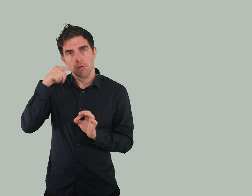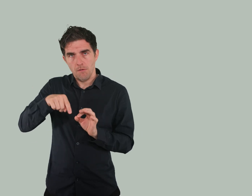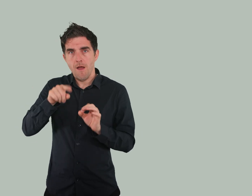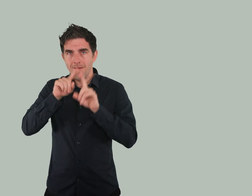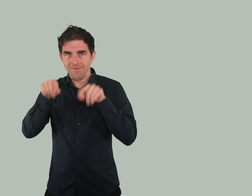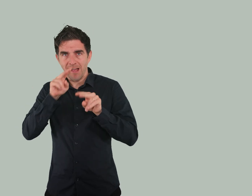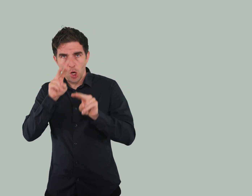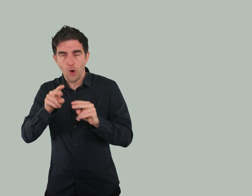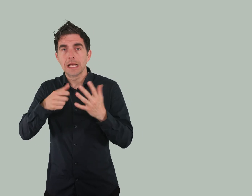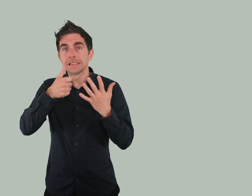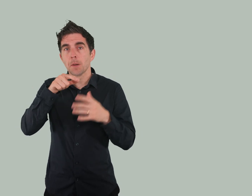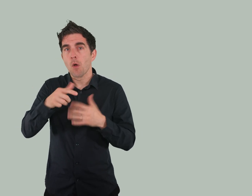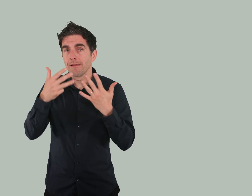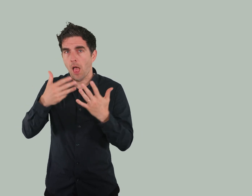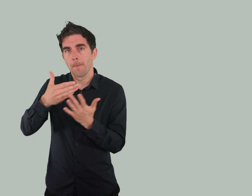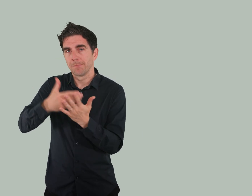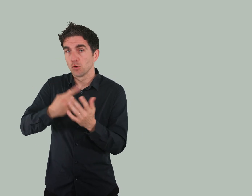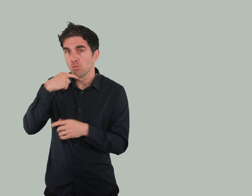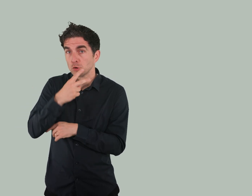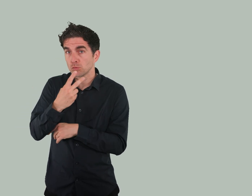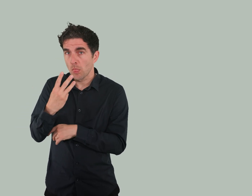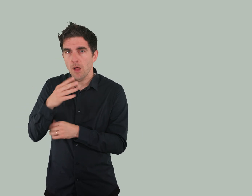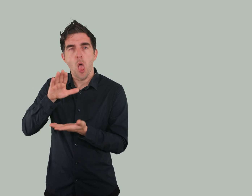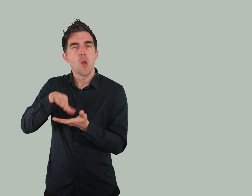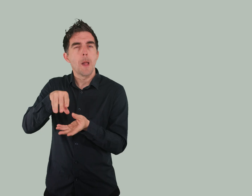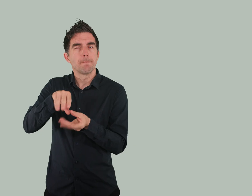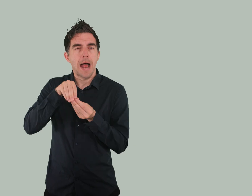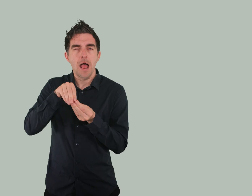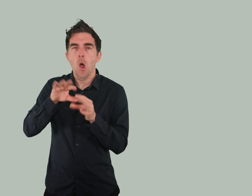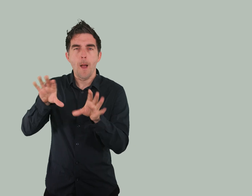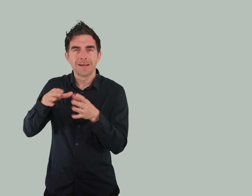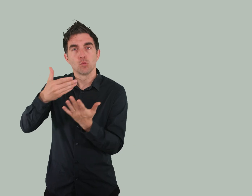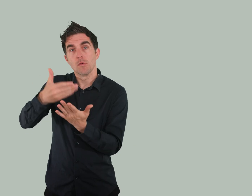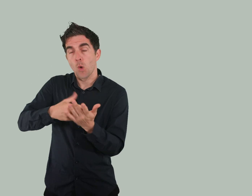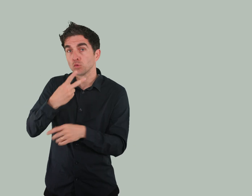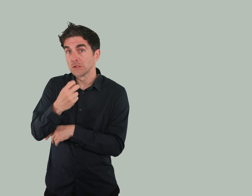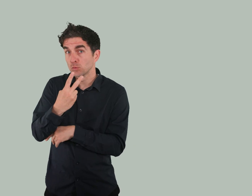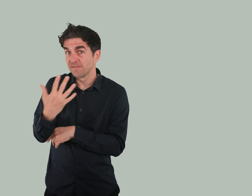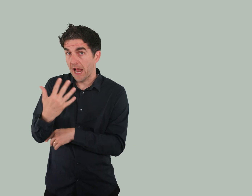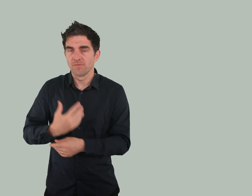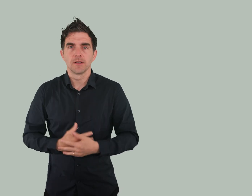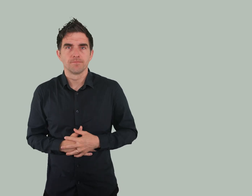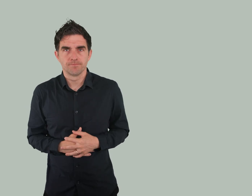(Figure 6.9, p 123, Low Pay Commission Report 2025).